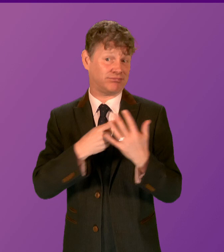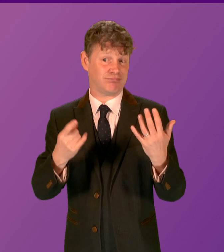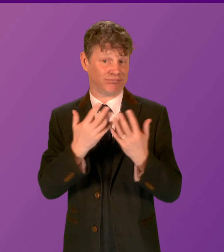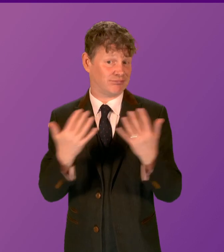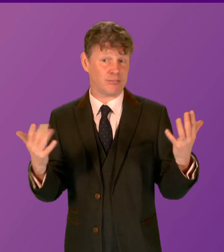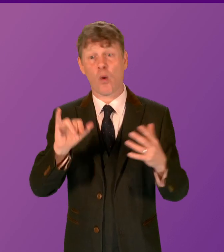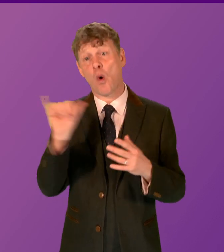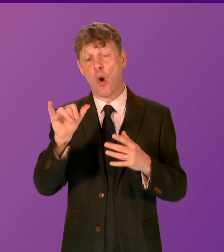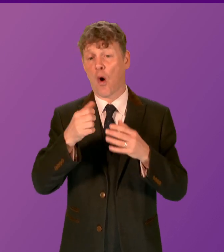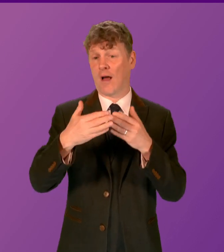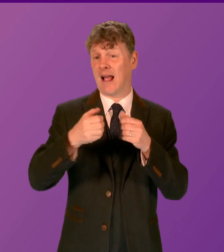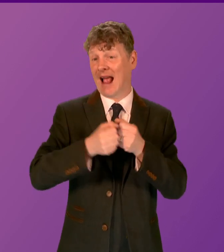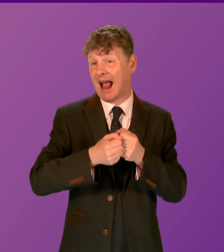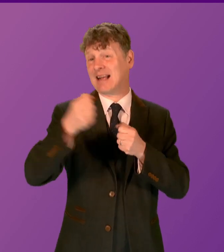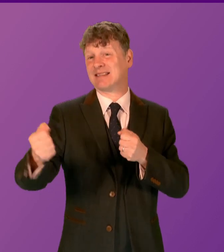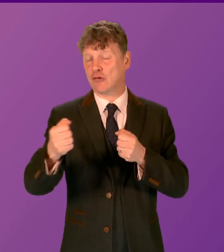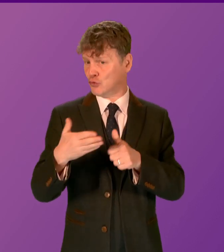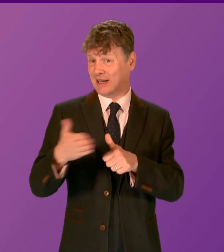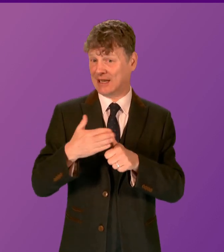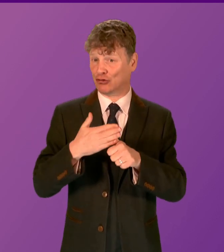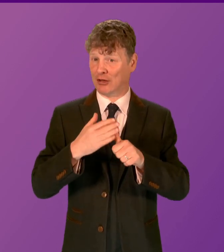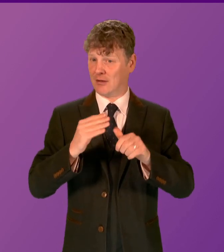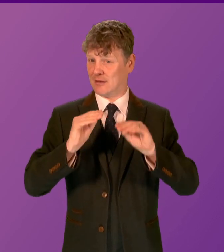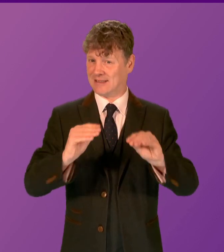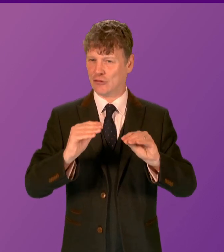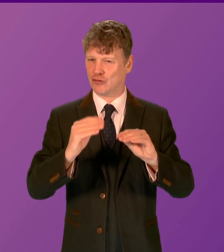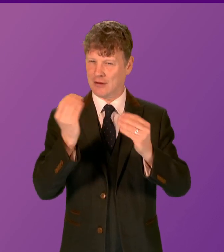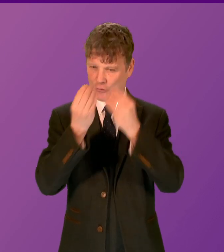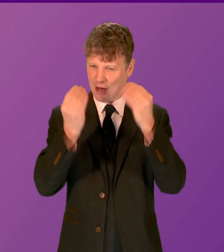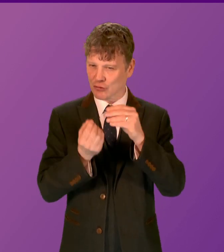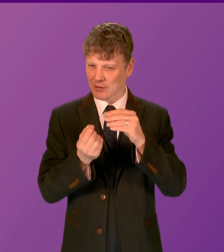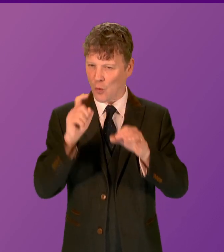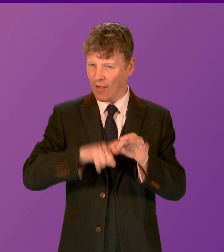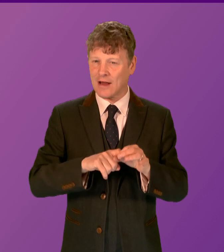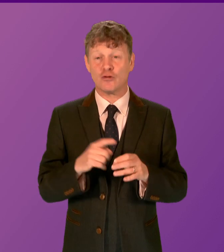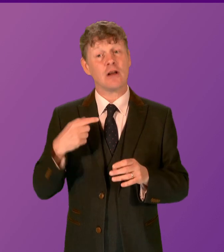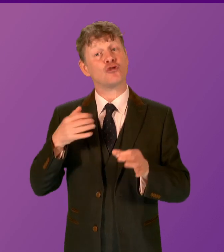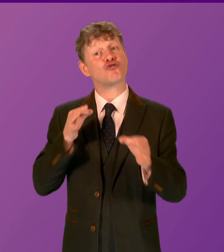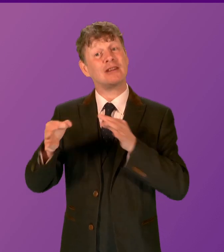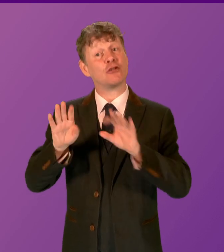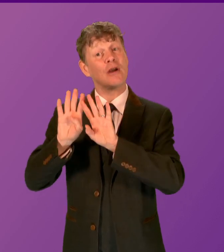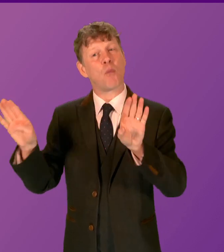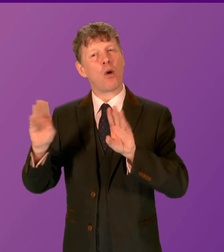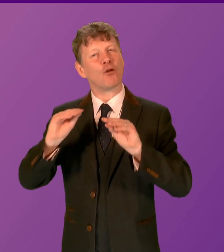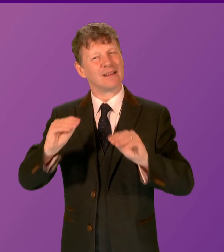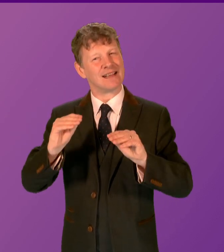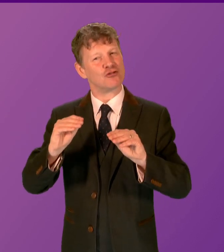original initial teacher education qualification. The strategic board for teacher education, which is made up of a range of key education